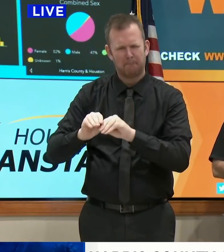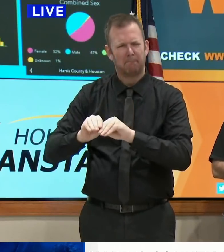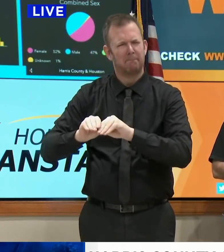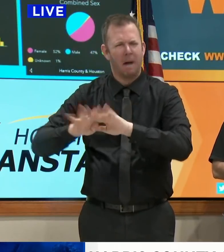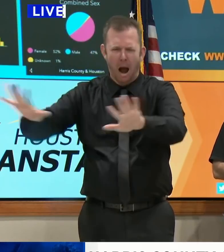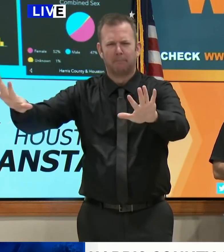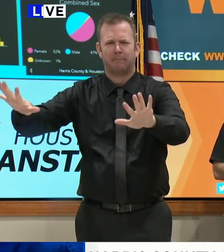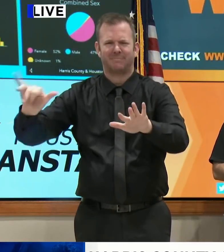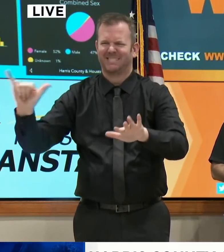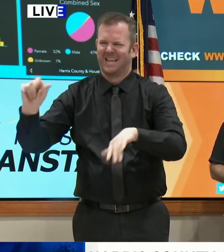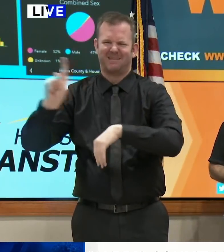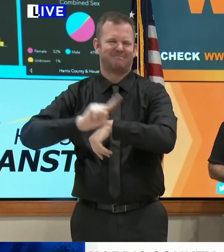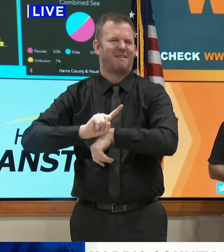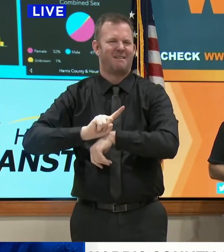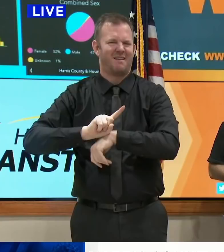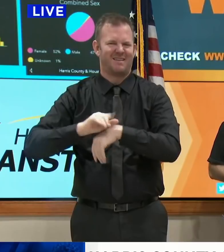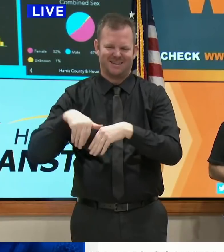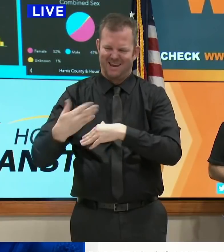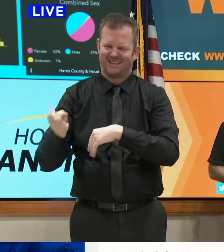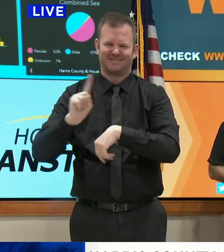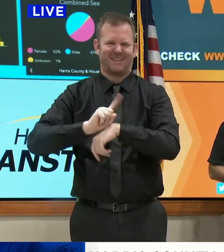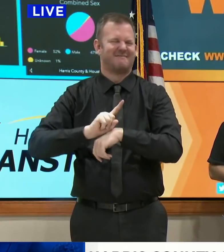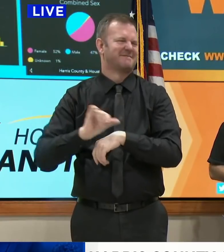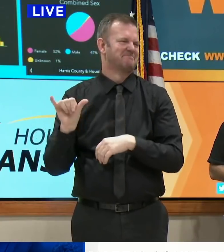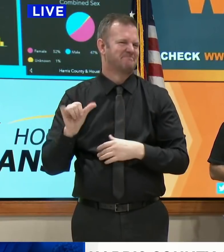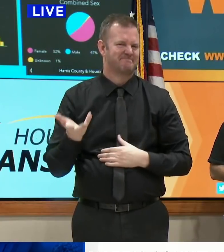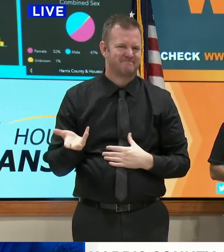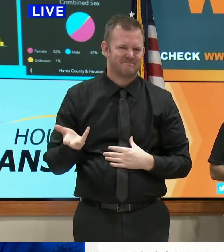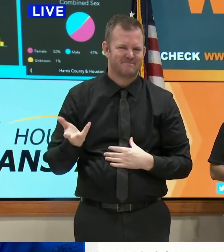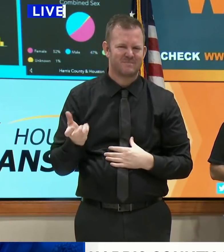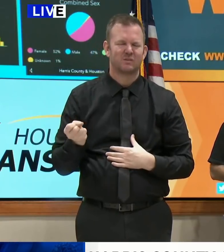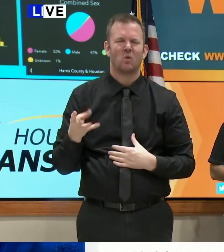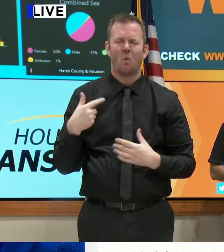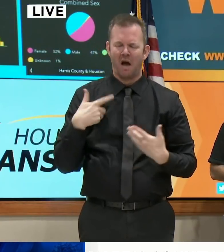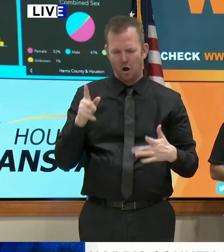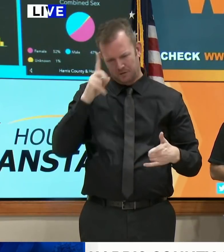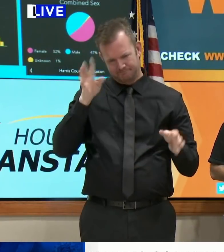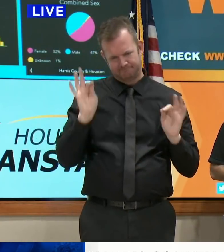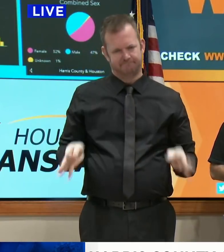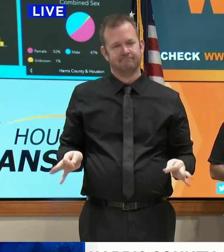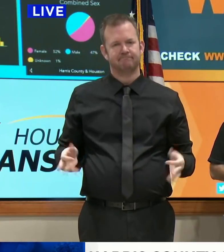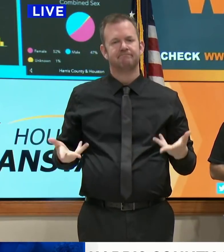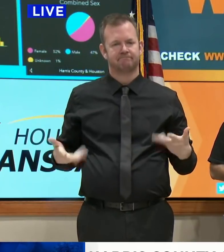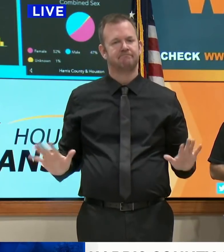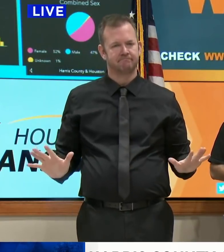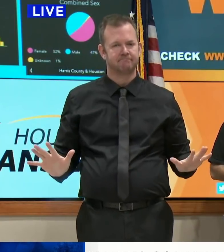up of being diagnosed that had been to the rodeo cook-off a been to the rodeo cook-off a news community transmission news community transmission that happened the same day that happened the same day and so I feel that ah you know and so I feel that ah you know as far as I’m concerned and my